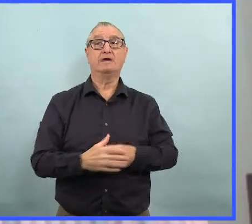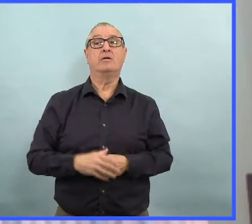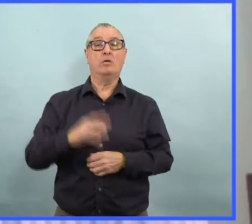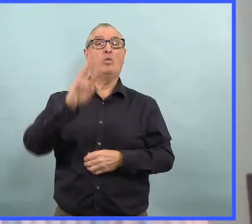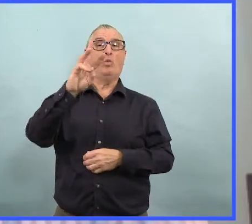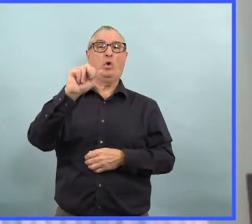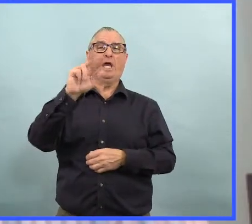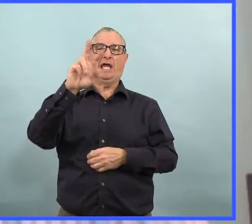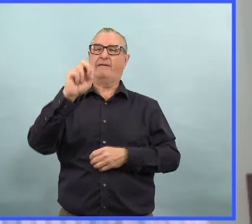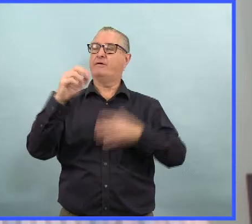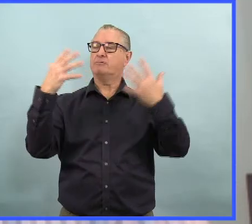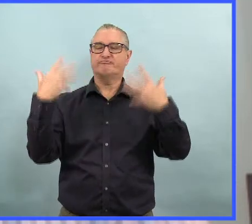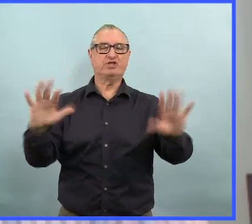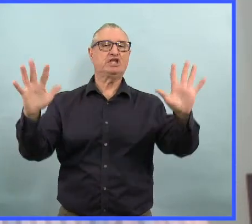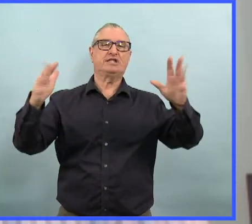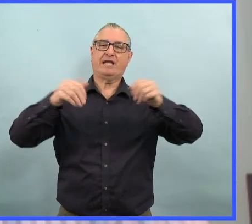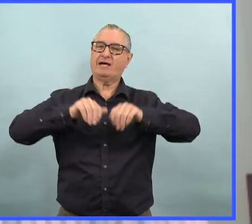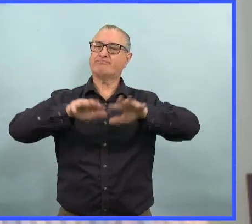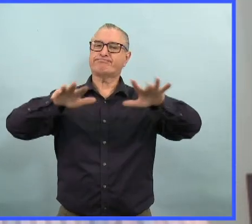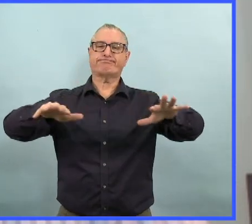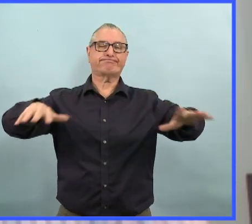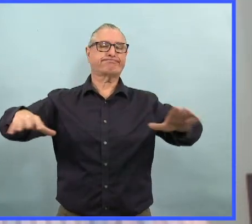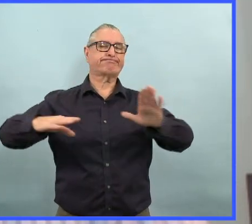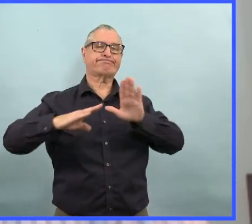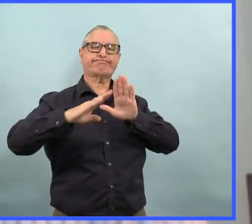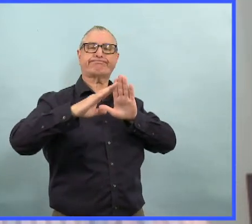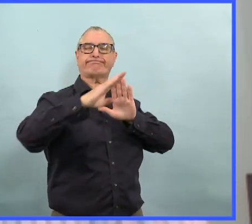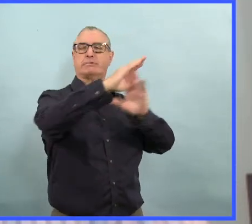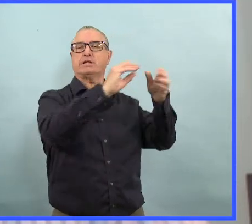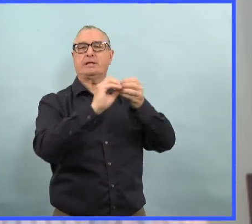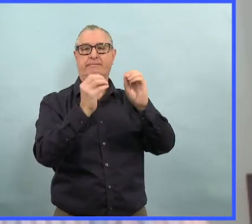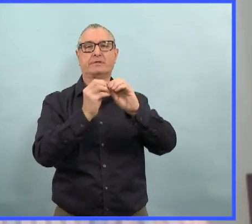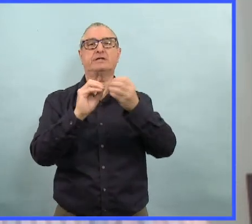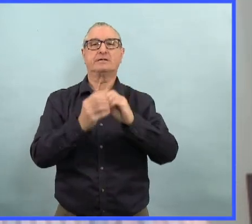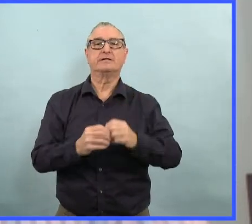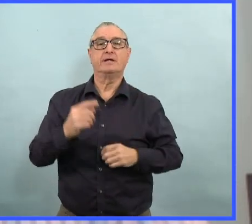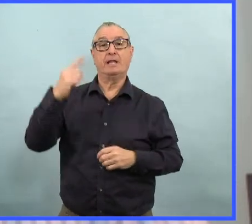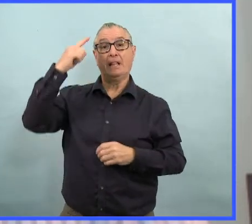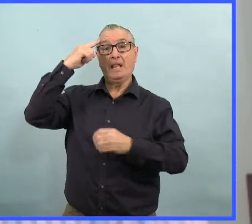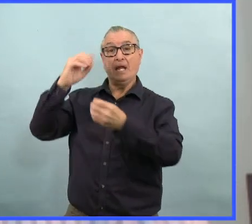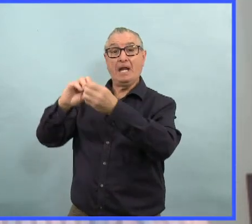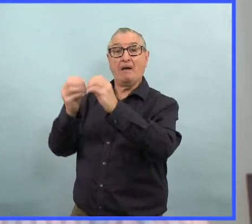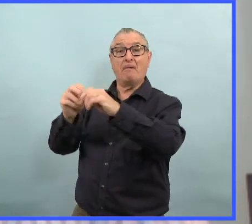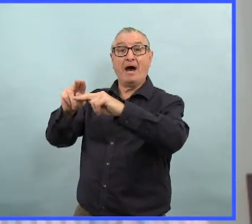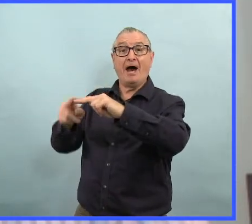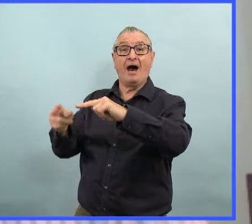confirmed numbers are declining so we're seeing a significant amount of transmission of that virus